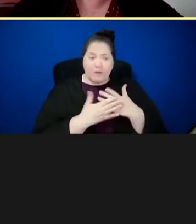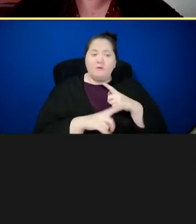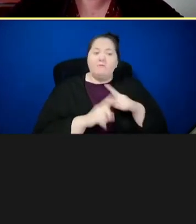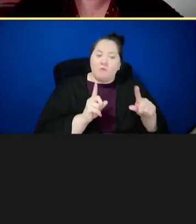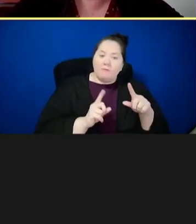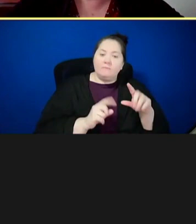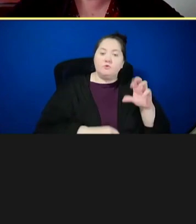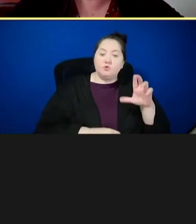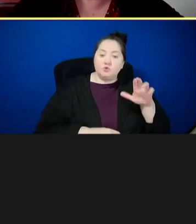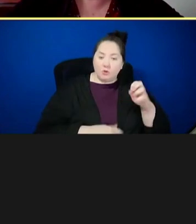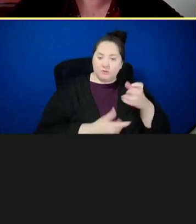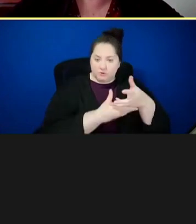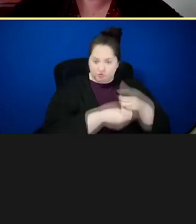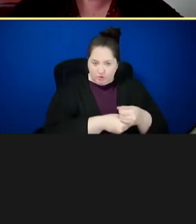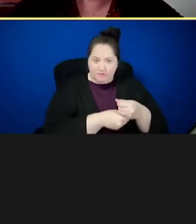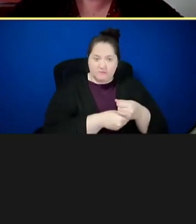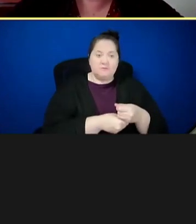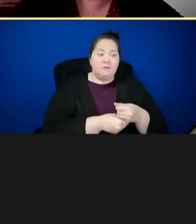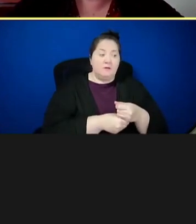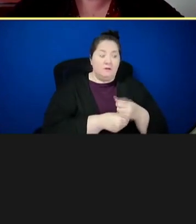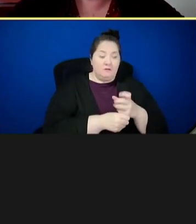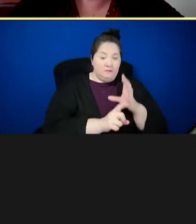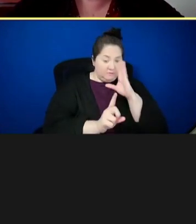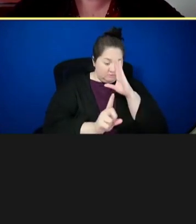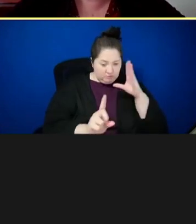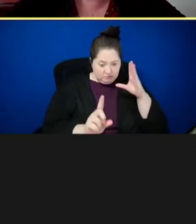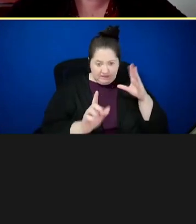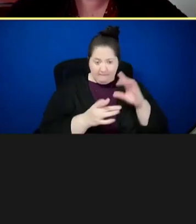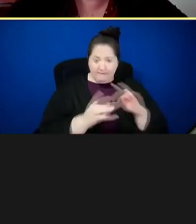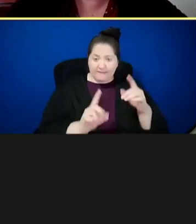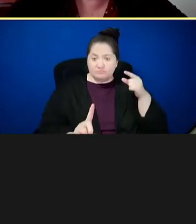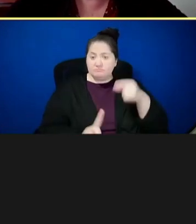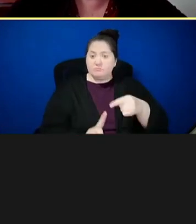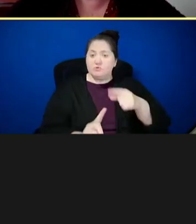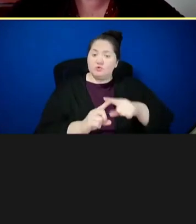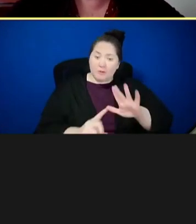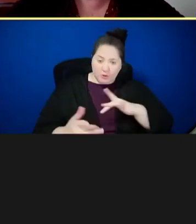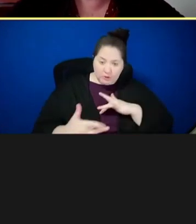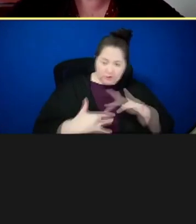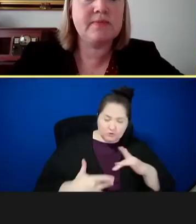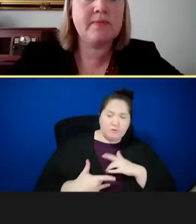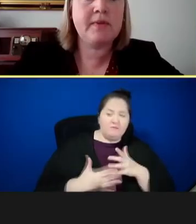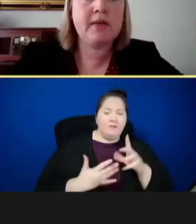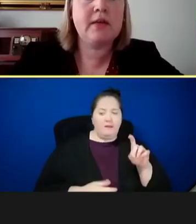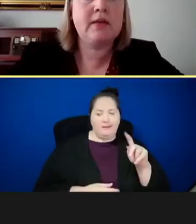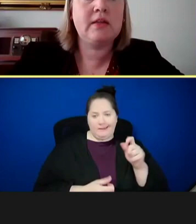to their direct concerns, I think we've got a lot of data that we can use to support these efforts.